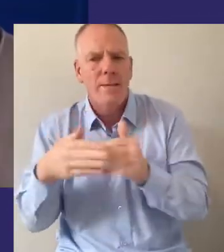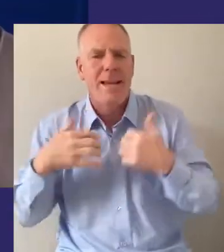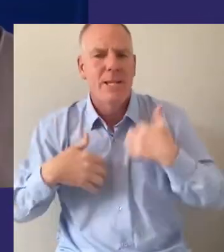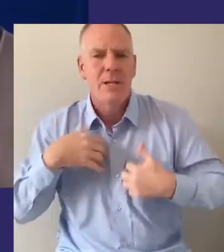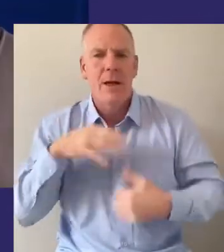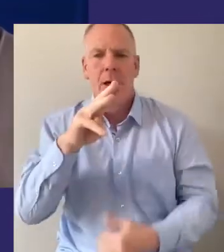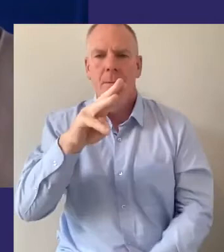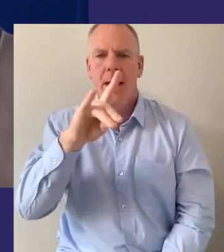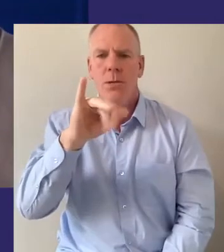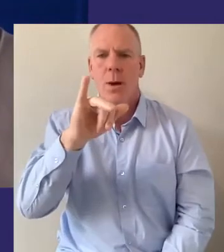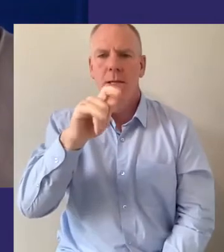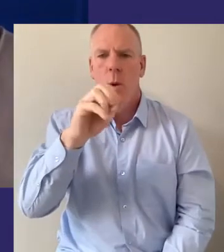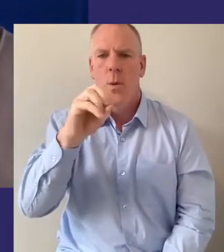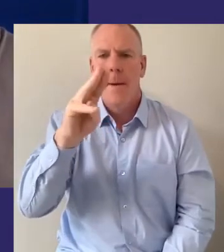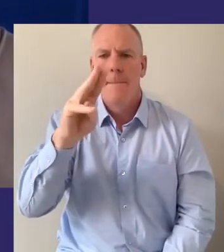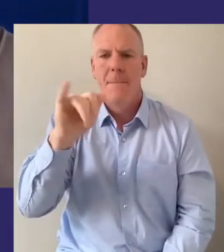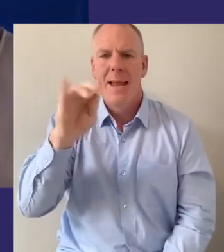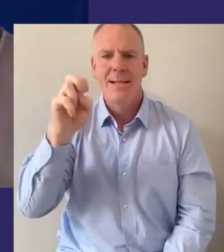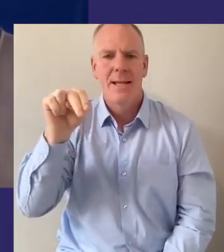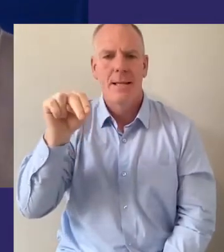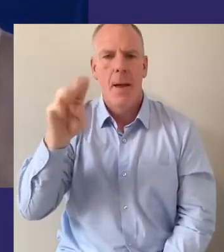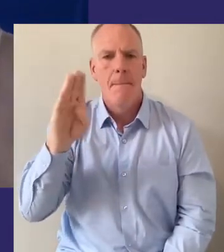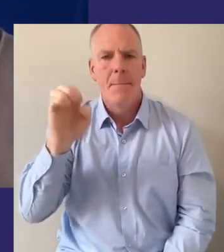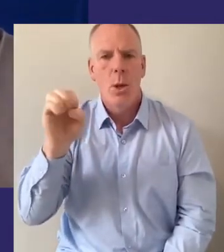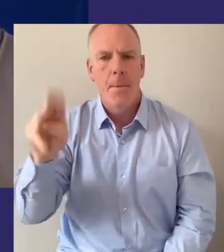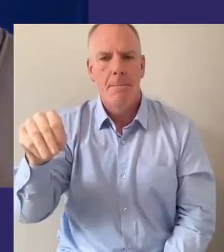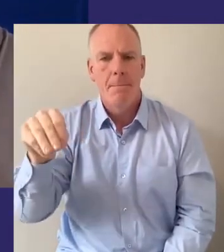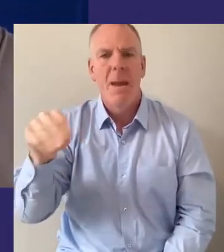in are phytoplankton blooms that form out at sea and near the coast.